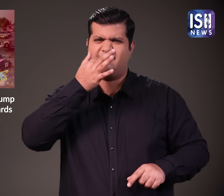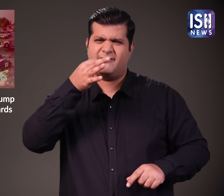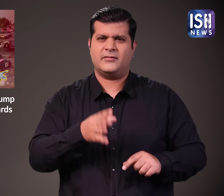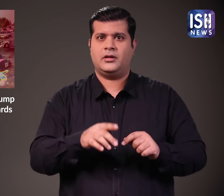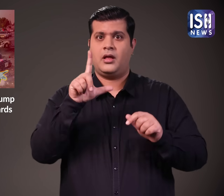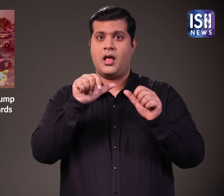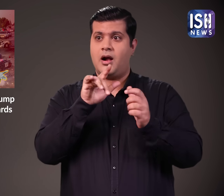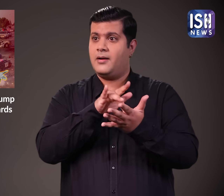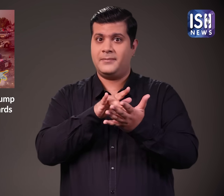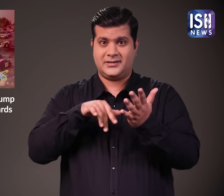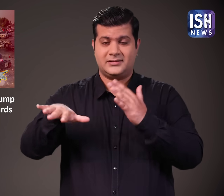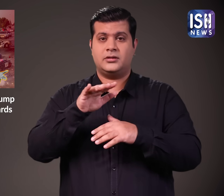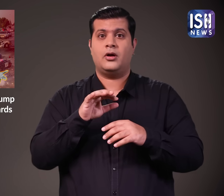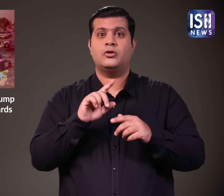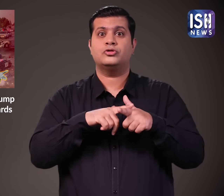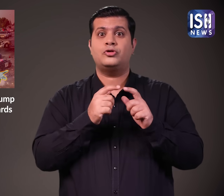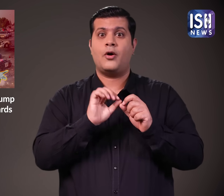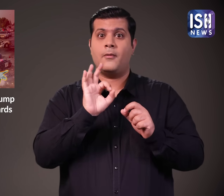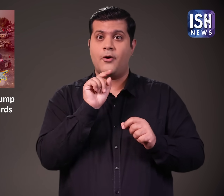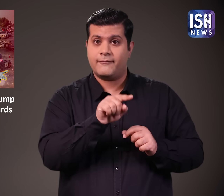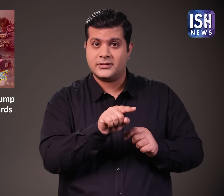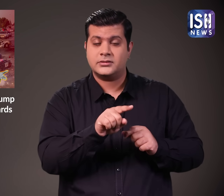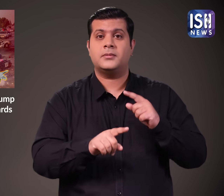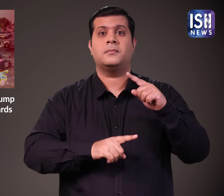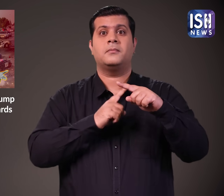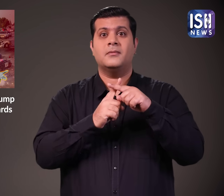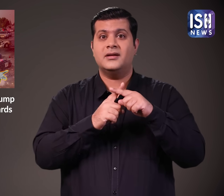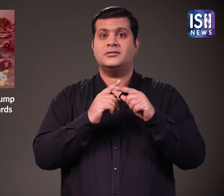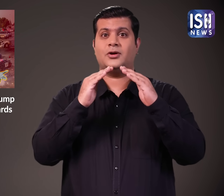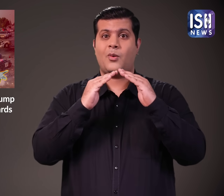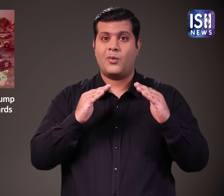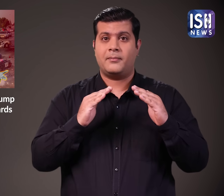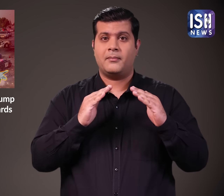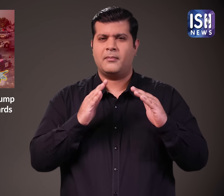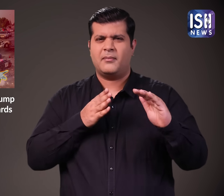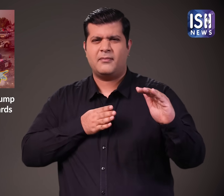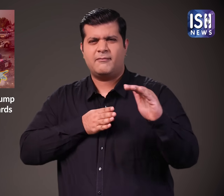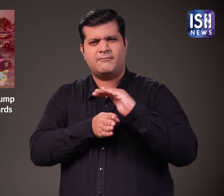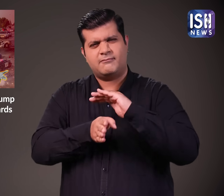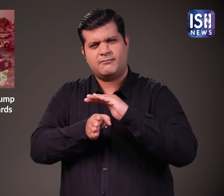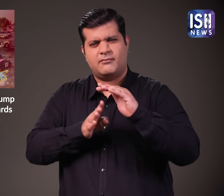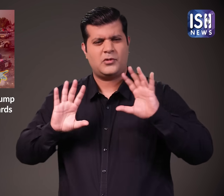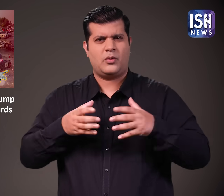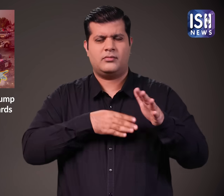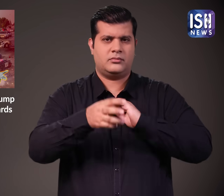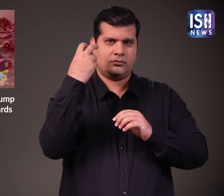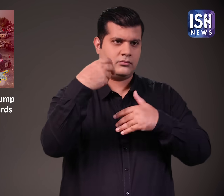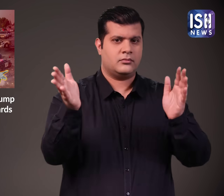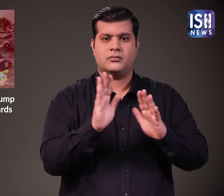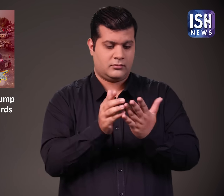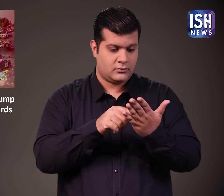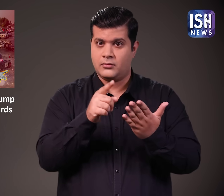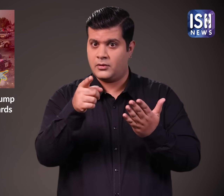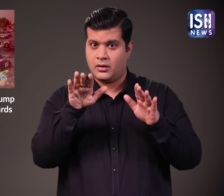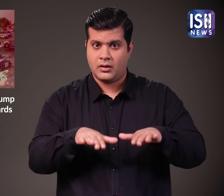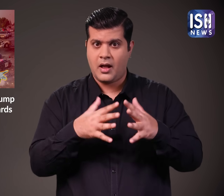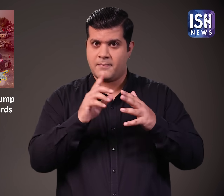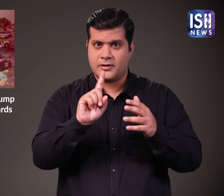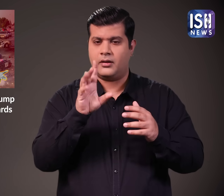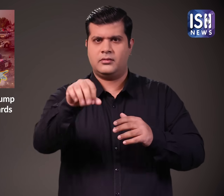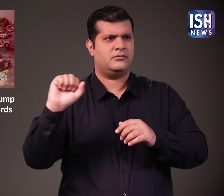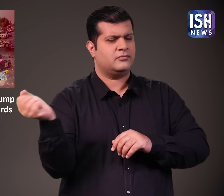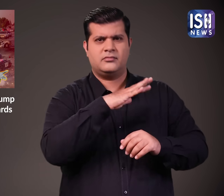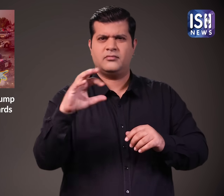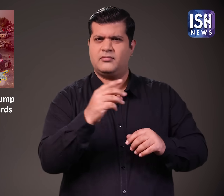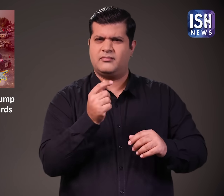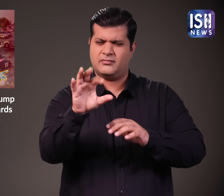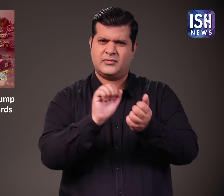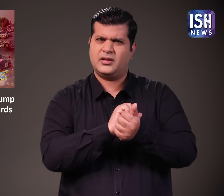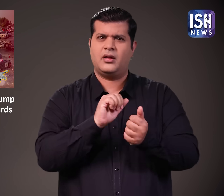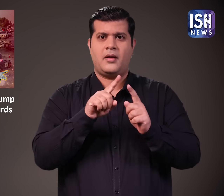raided homes and workplaces in LA checking documents of all immigrants and deporting whoever is illegal.